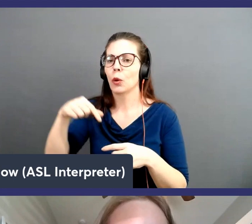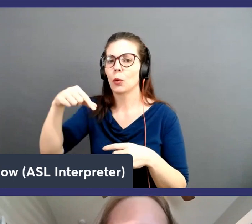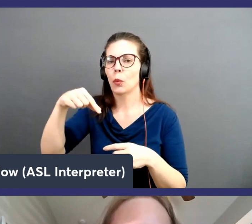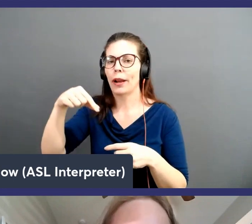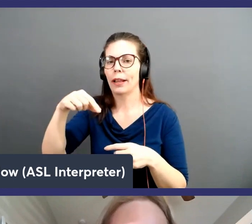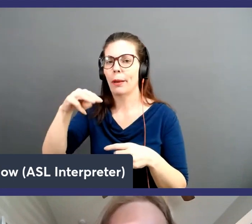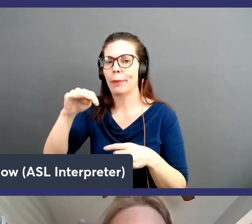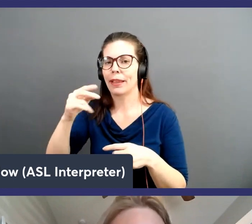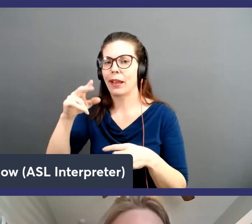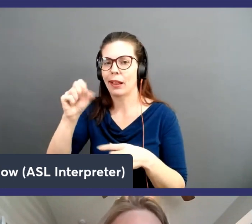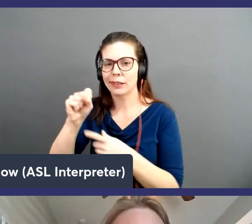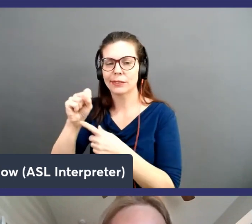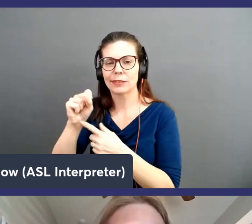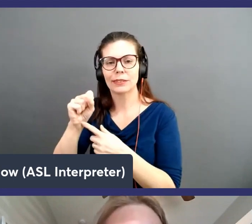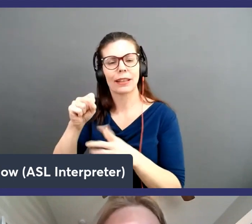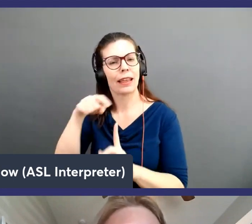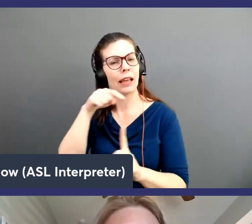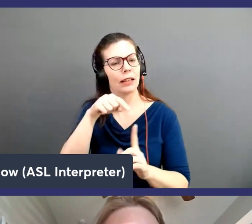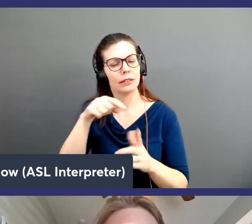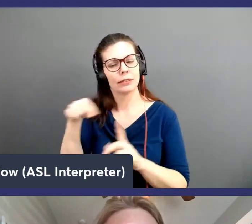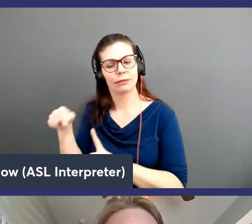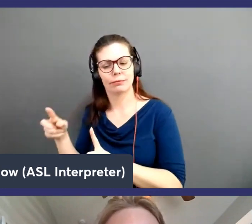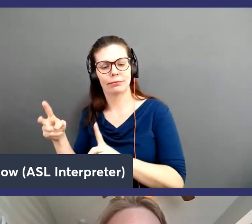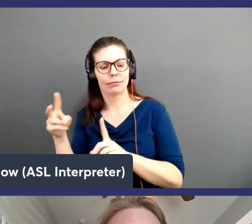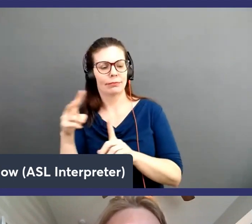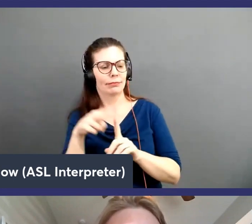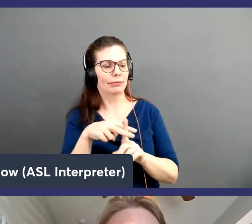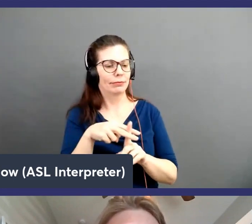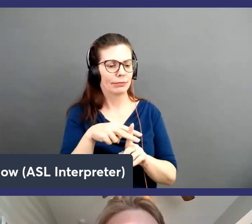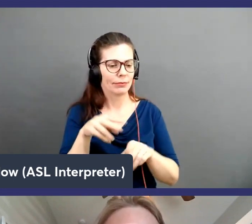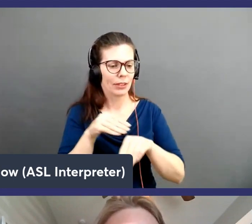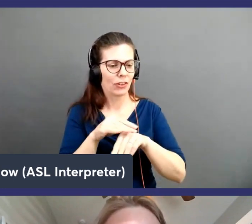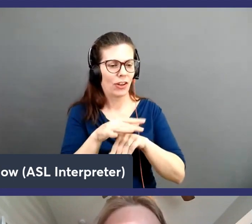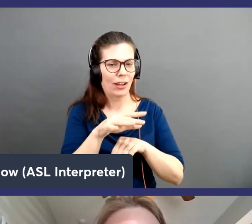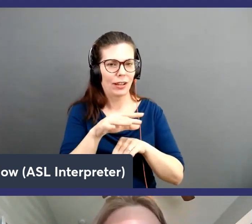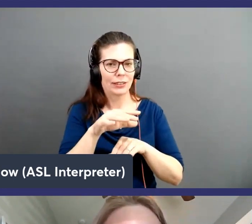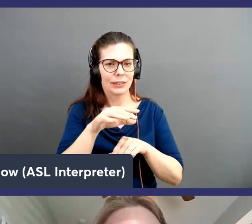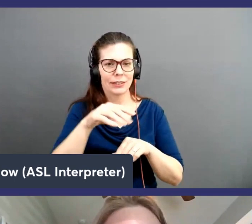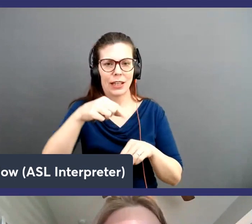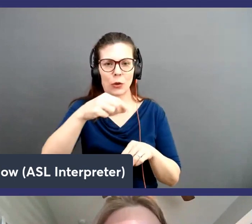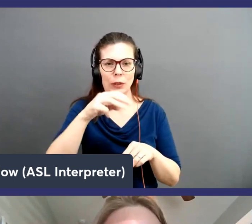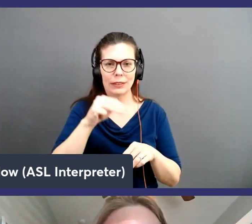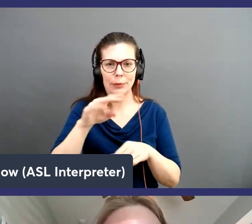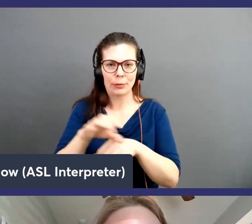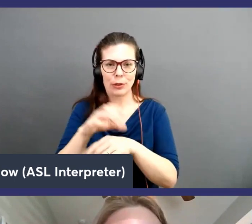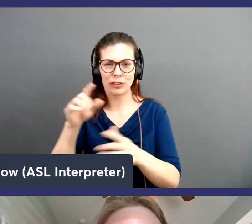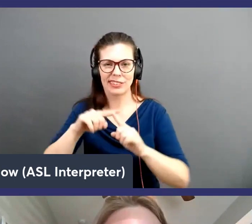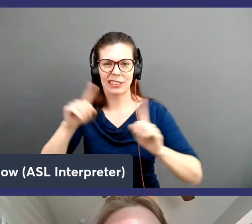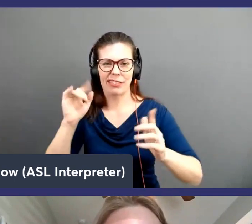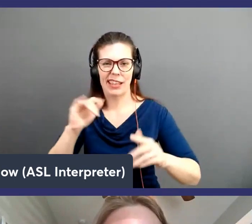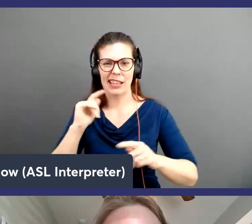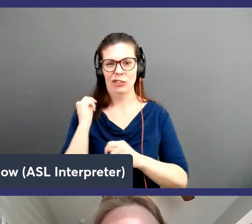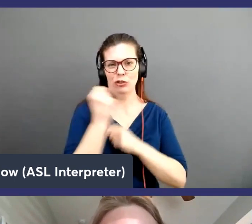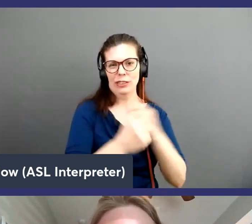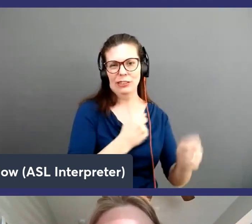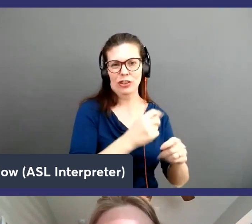that make quantum computers different than classical computers. And then the last one is quantum interference,